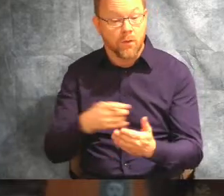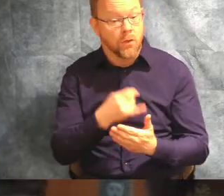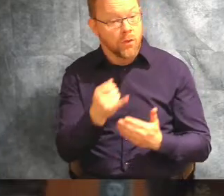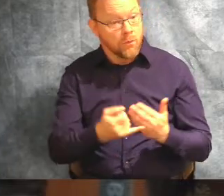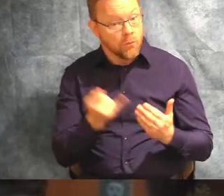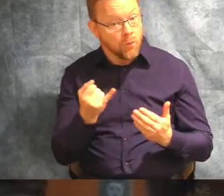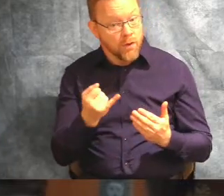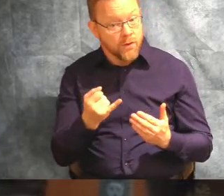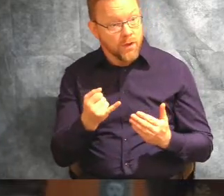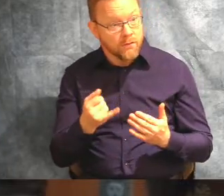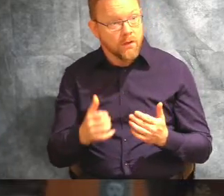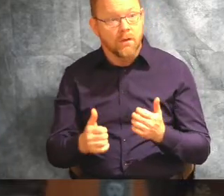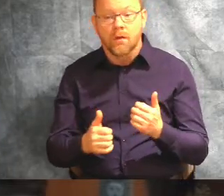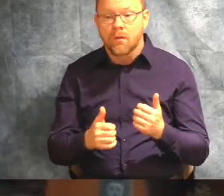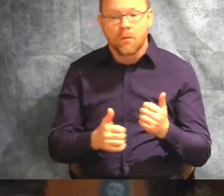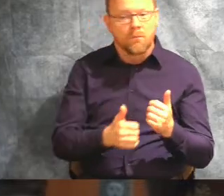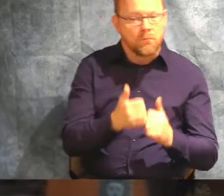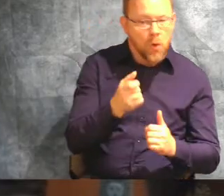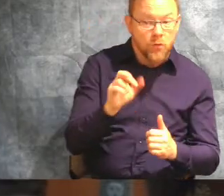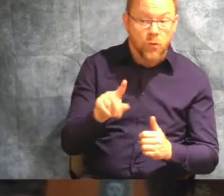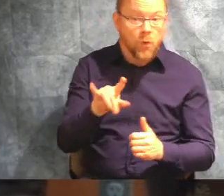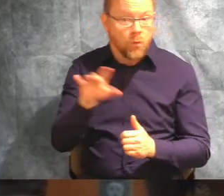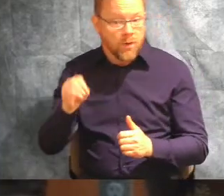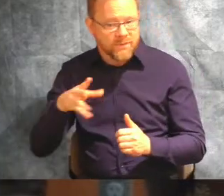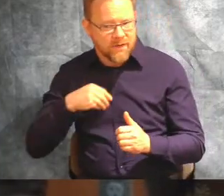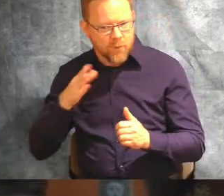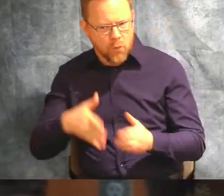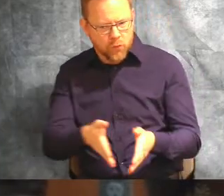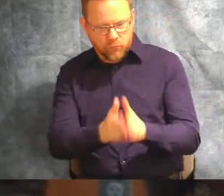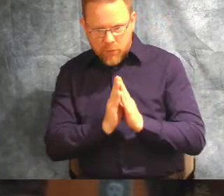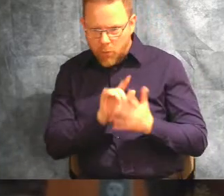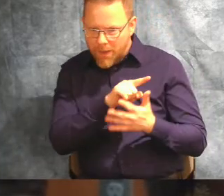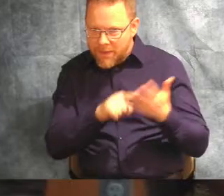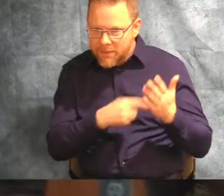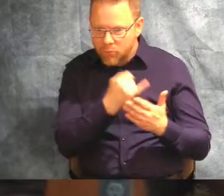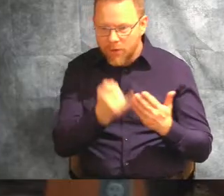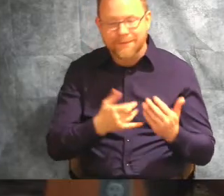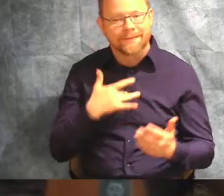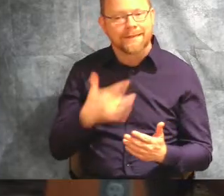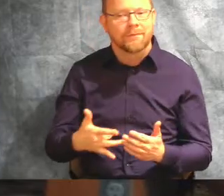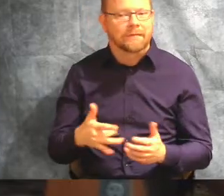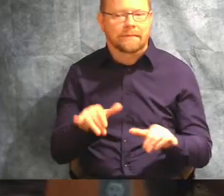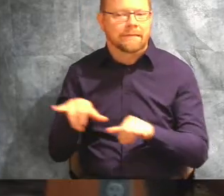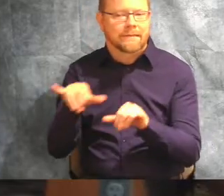a majority, if not 100% of the owners. most are being assessed the standard $12,000 with the